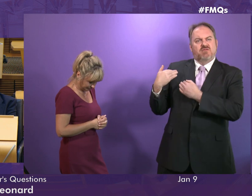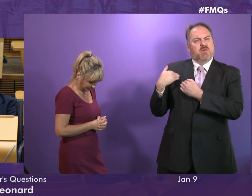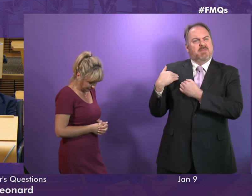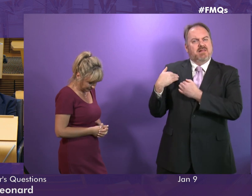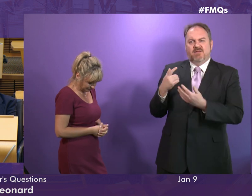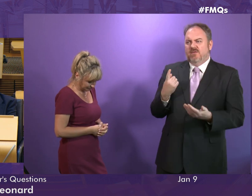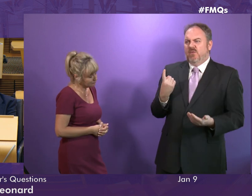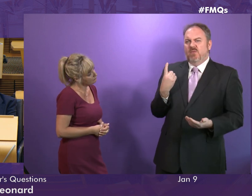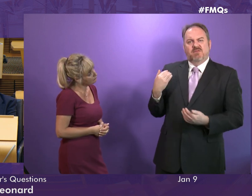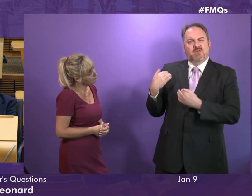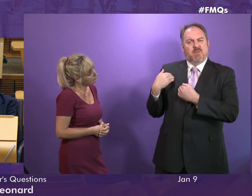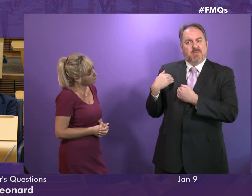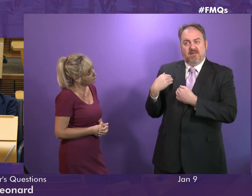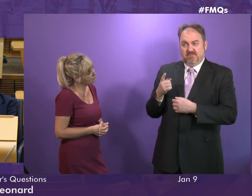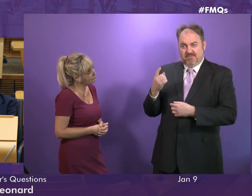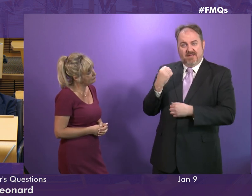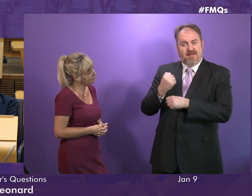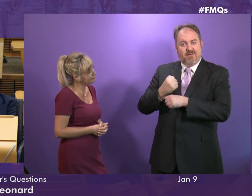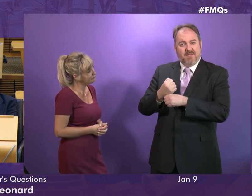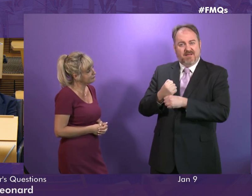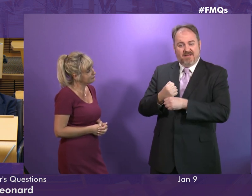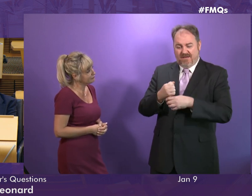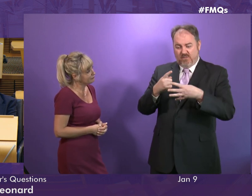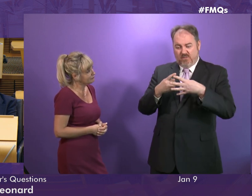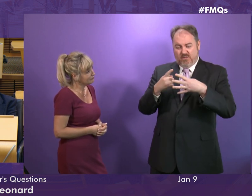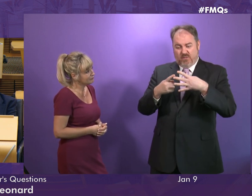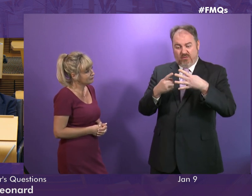is responsible for quadrupling the cuts to local government over the past 10 years. The